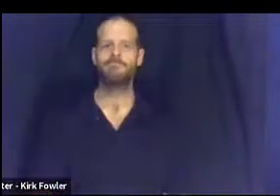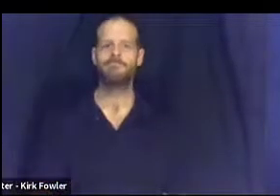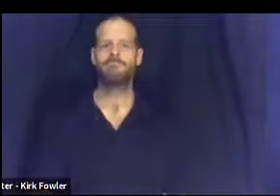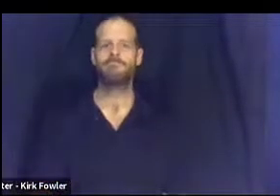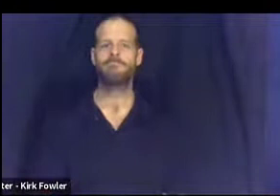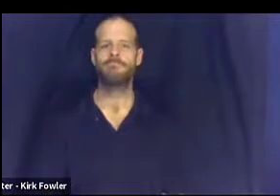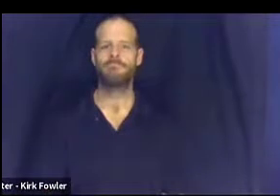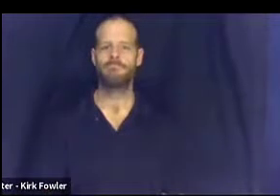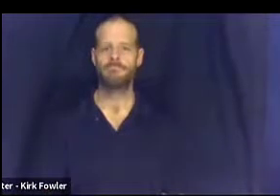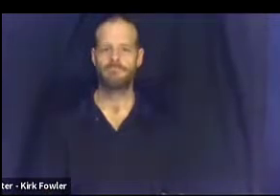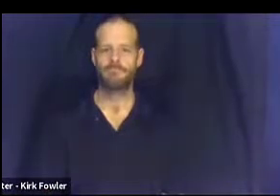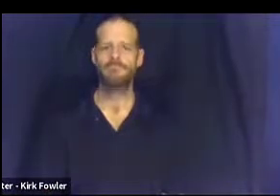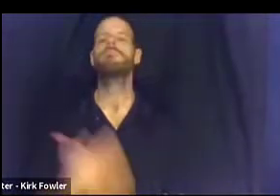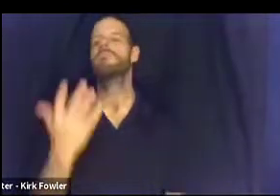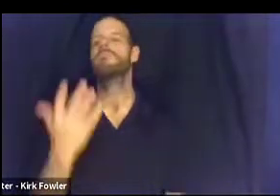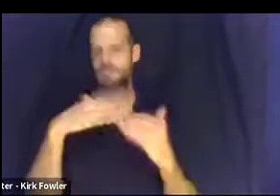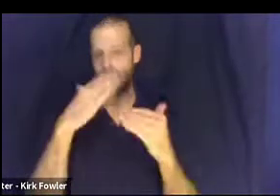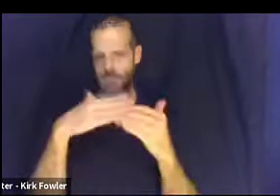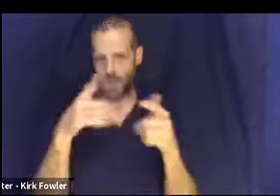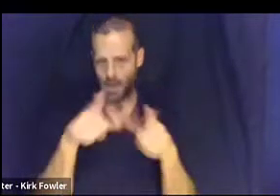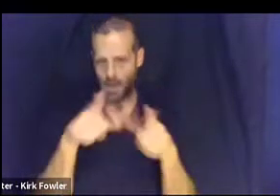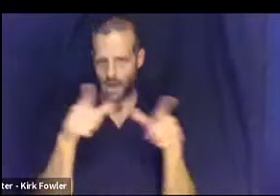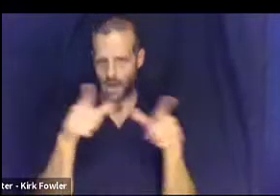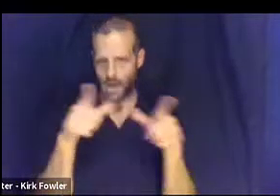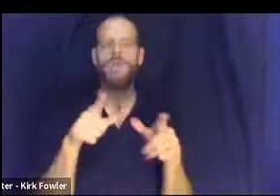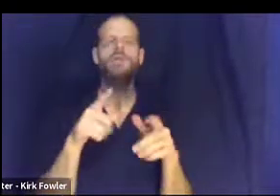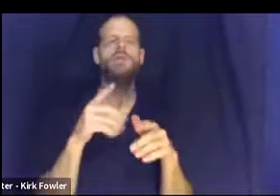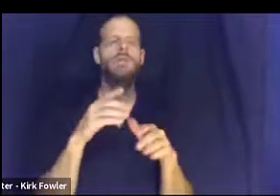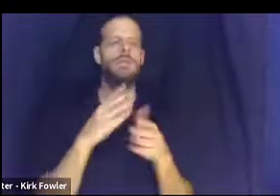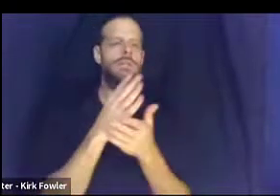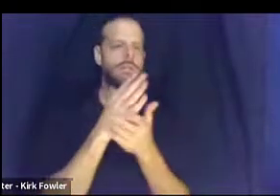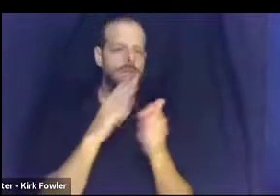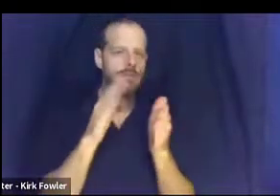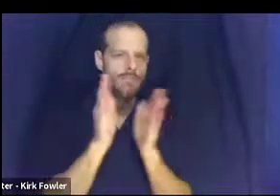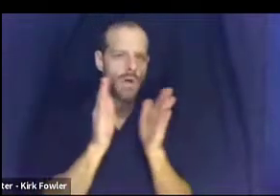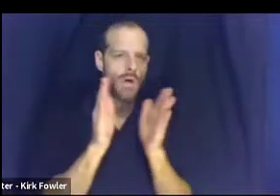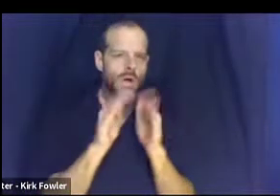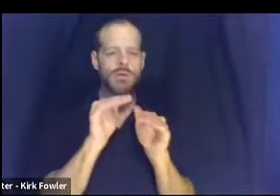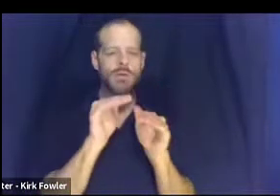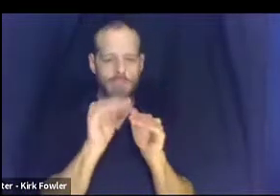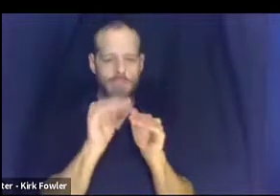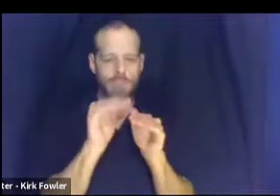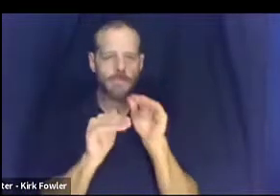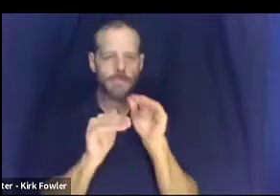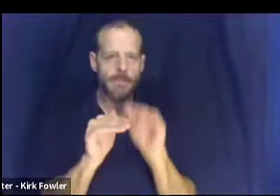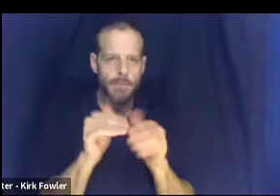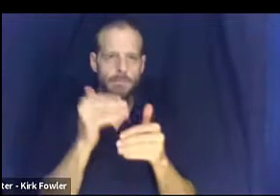Minimal language, small steps now and then. And great.